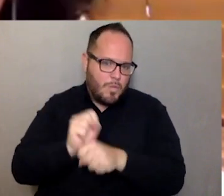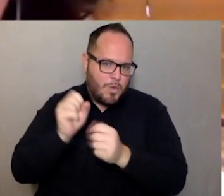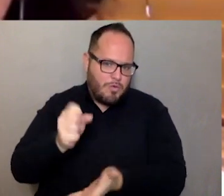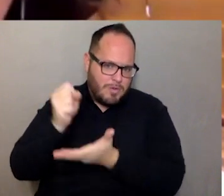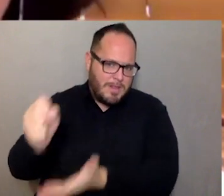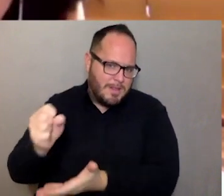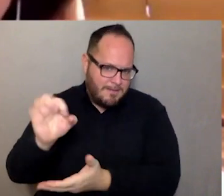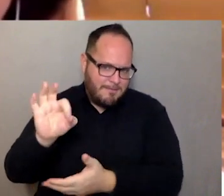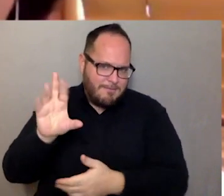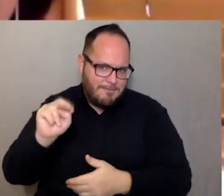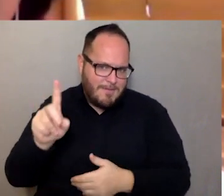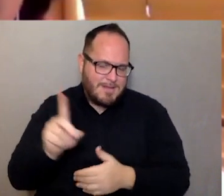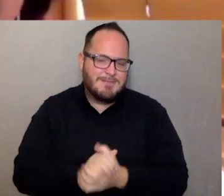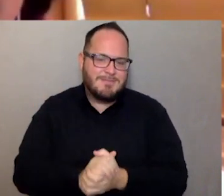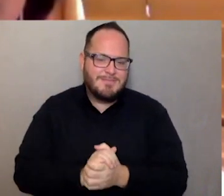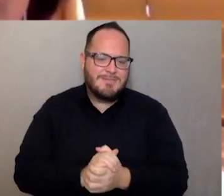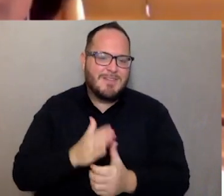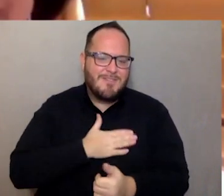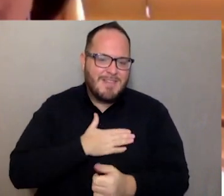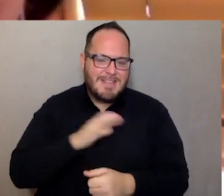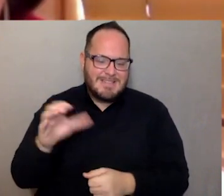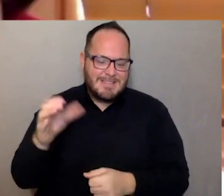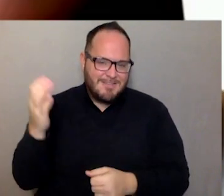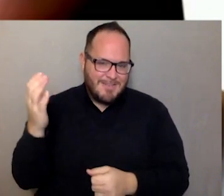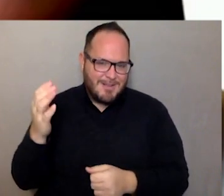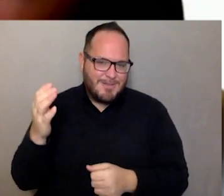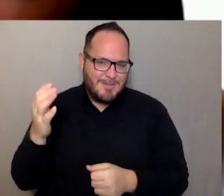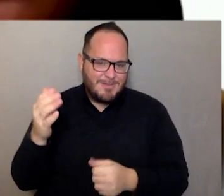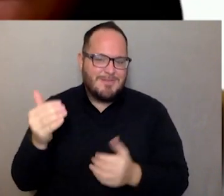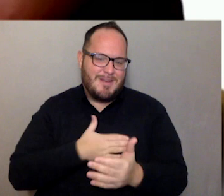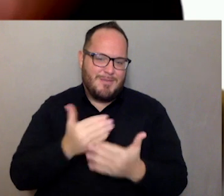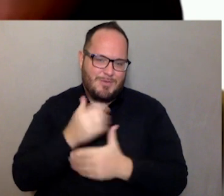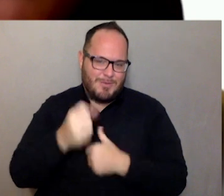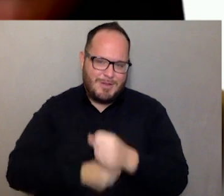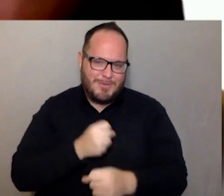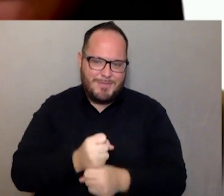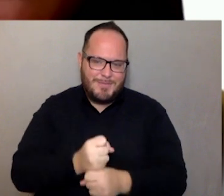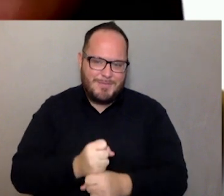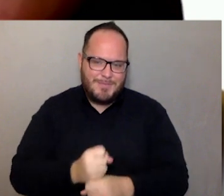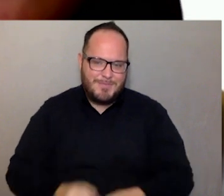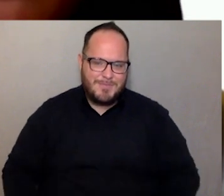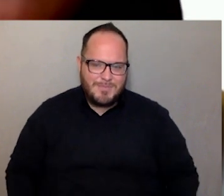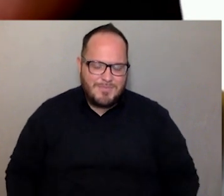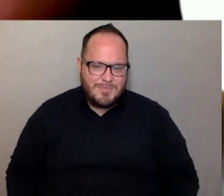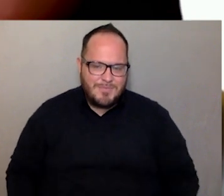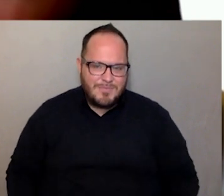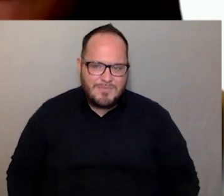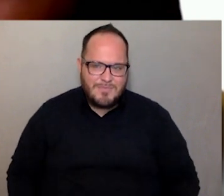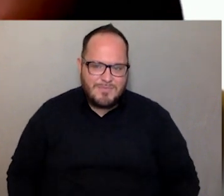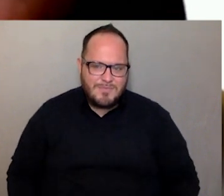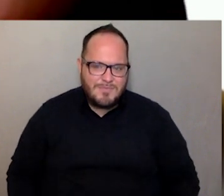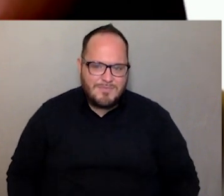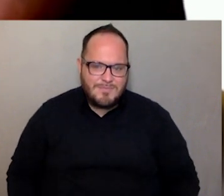GRACIAS. >> THANK YOU SO MUCH, REPRESENTATIVE SALINAS, FOR YOUR POWERFUL WORDS AND FOR YOUR